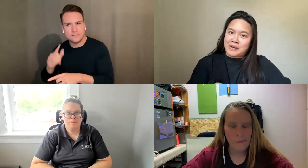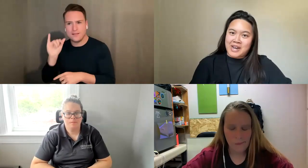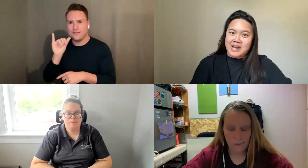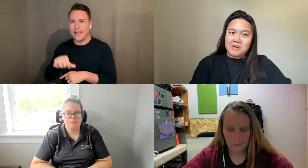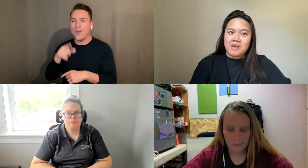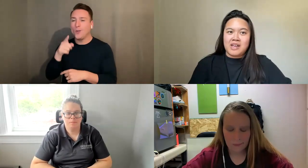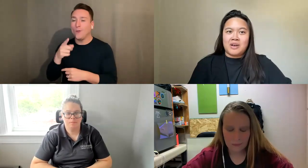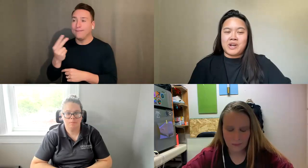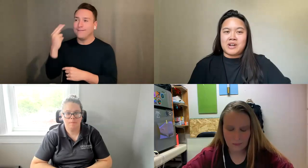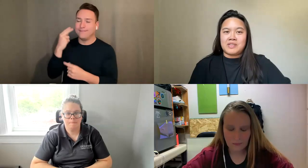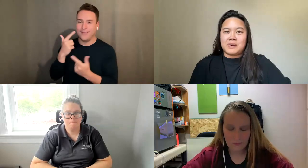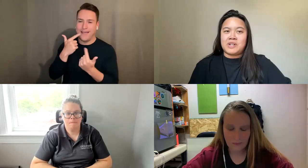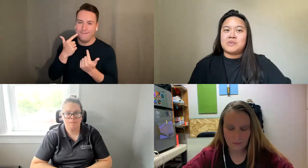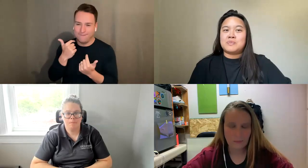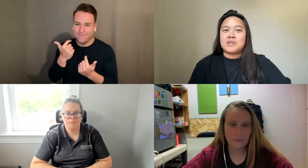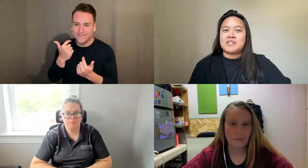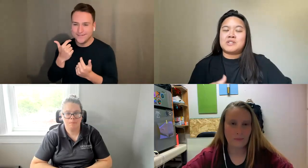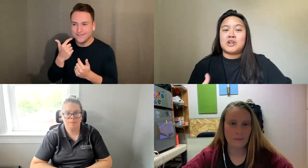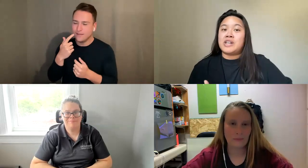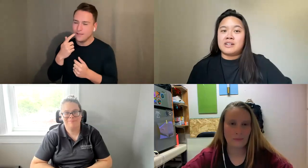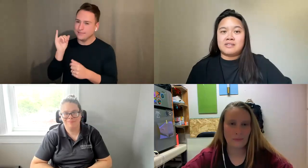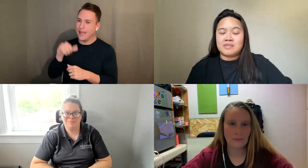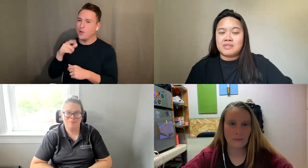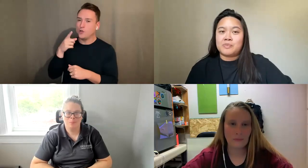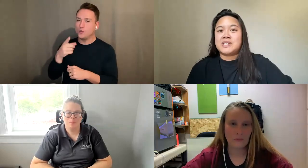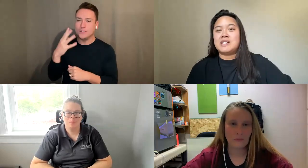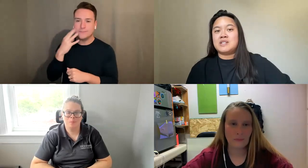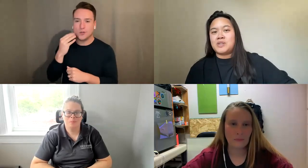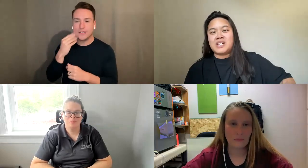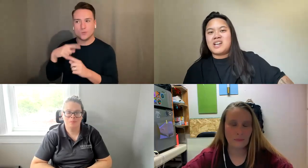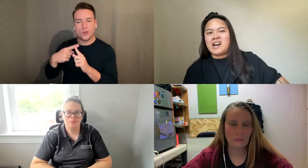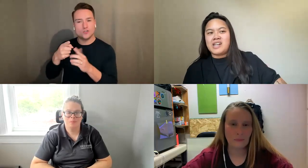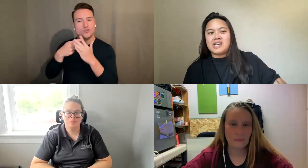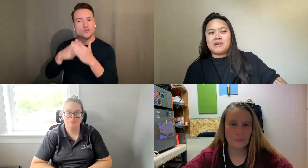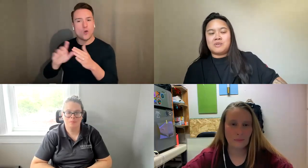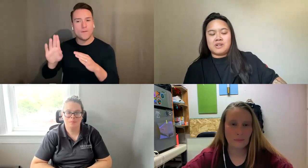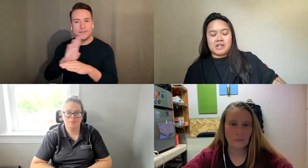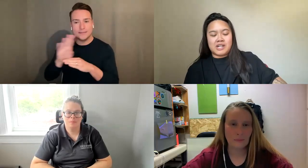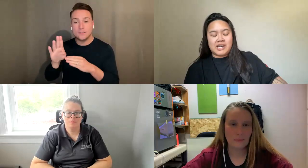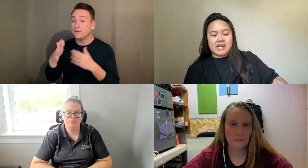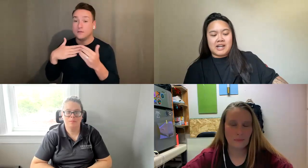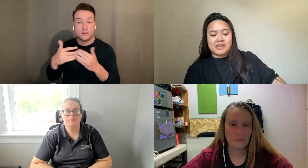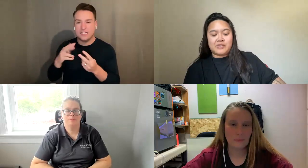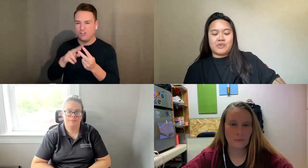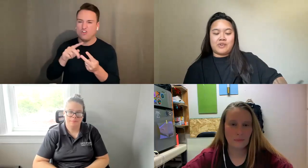about now when you experienced starting your business, whether that's Eyeth or Lost River